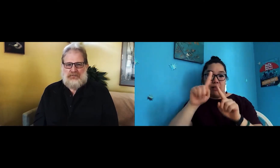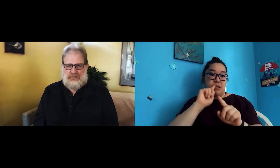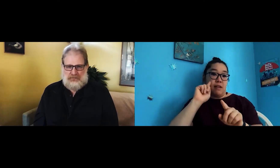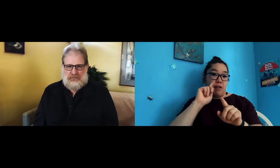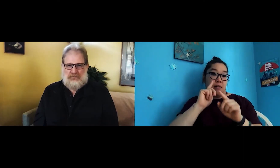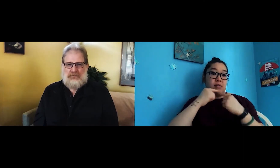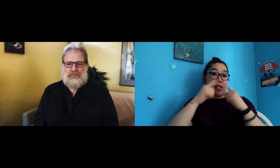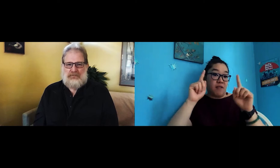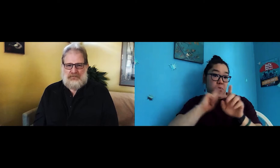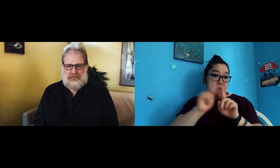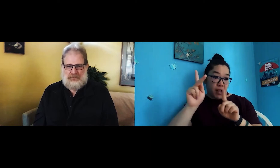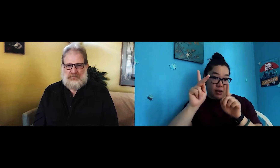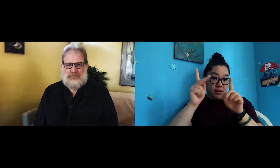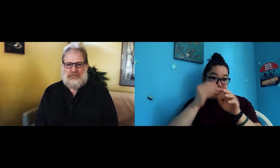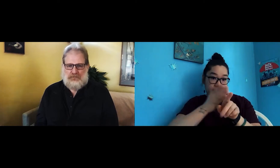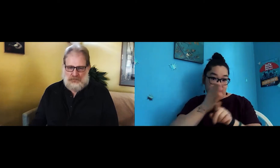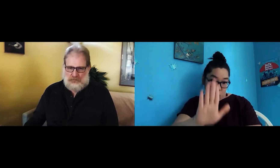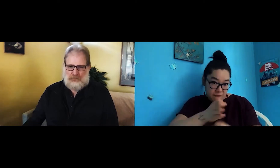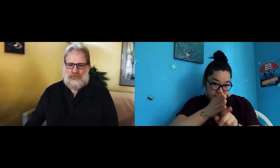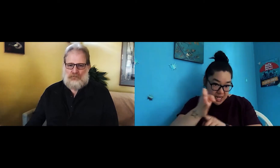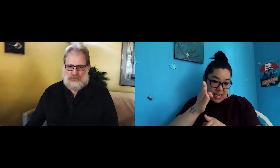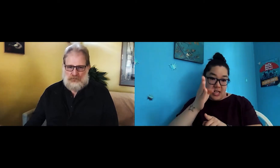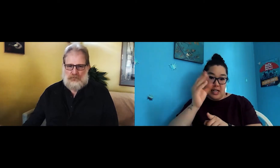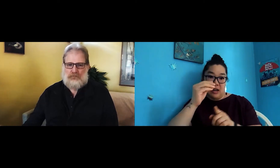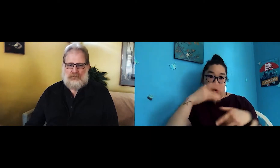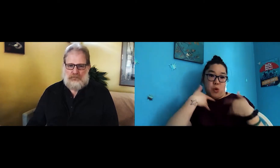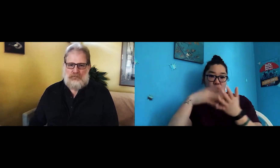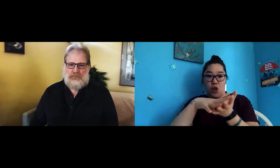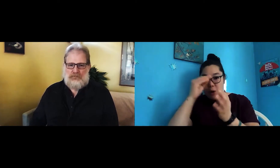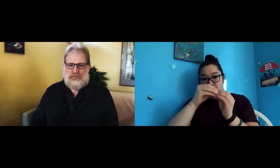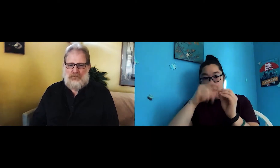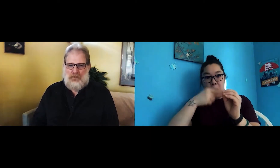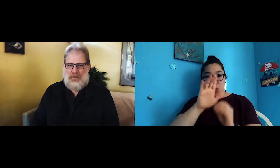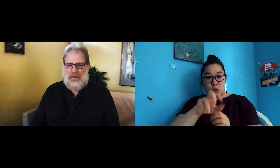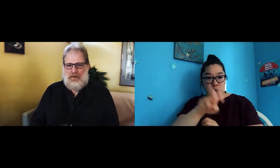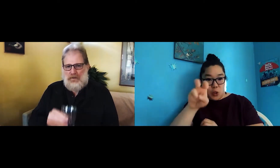conversations with accomplished Deaf professionals such as yourself. We are excited to learn about